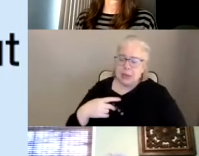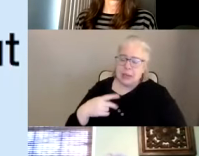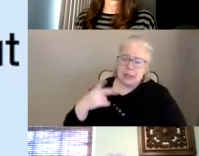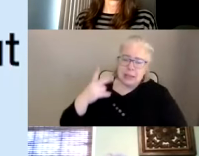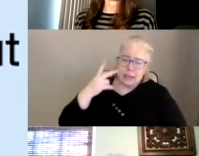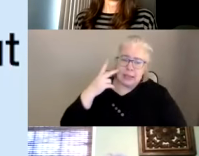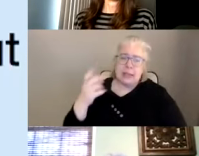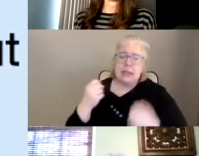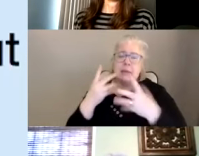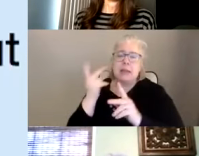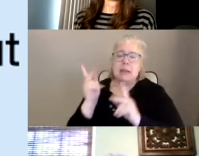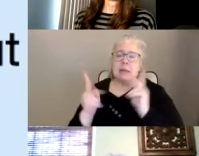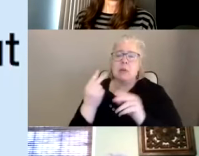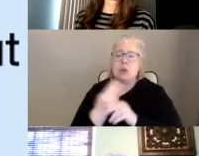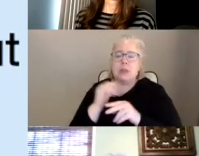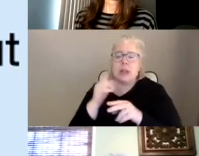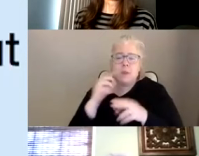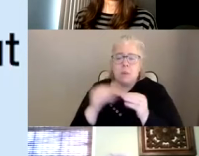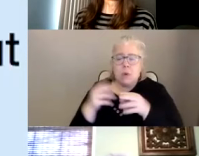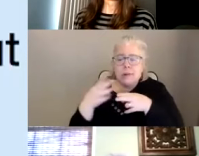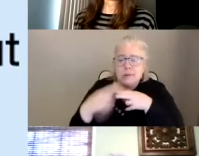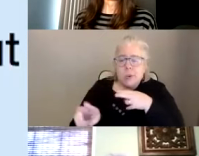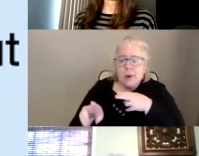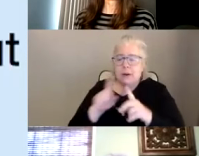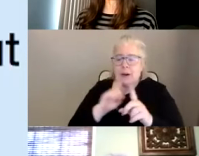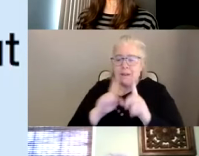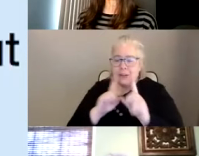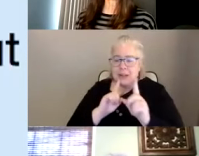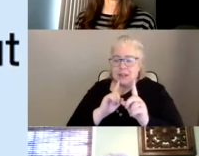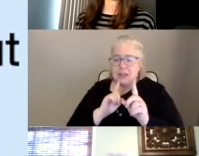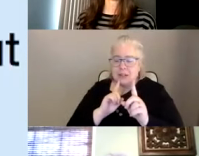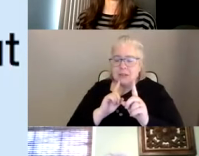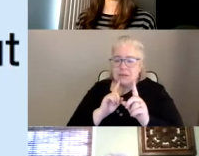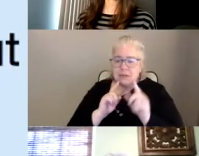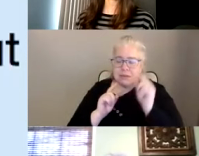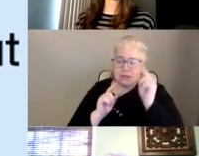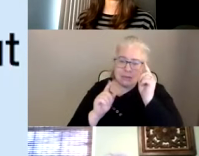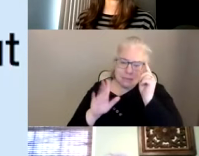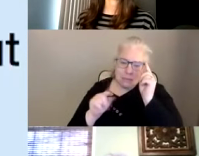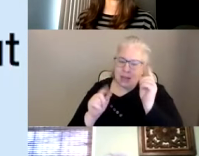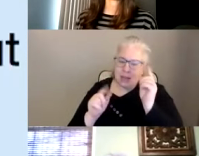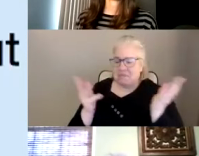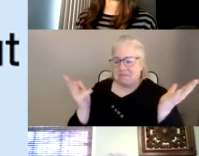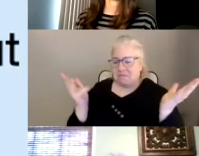utilizing that for shorter conversations. But it's always going to depend